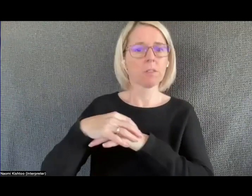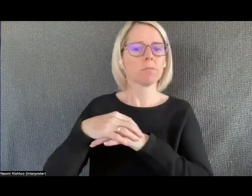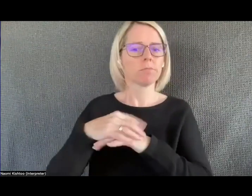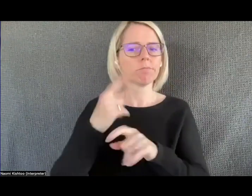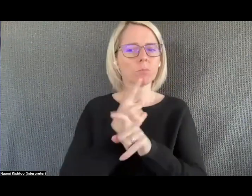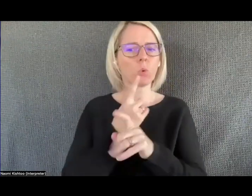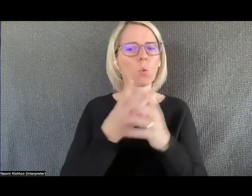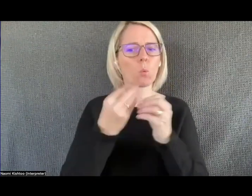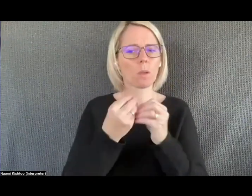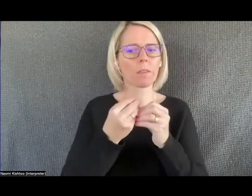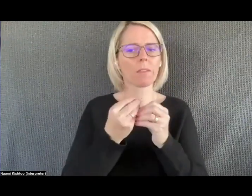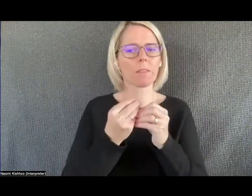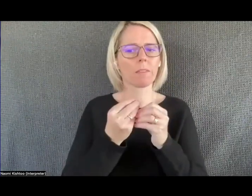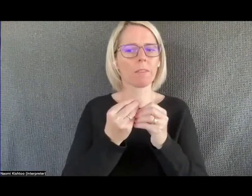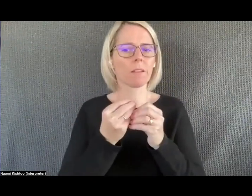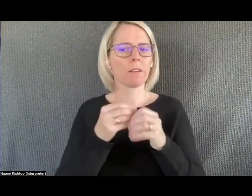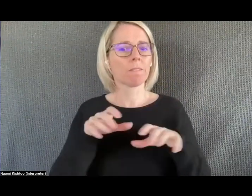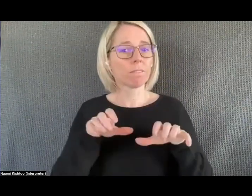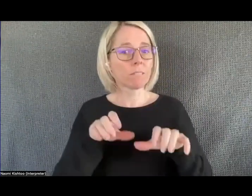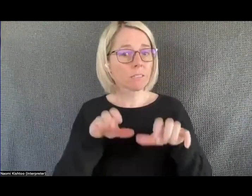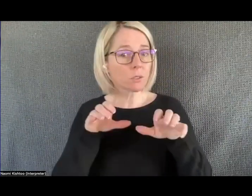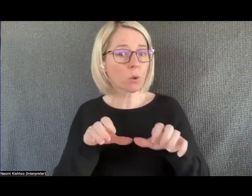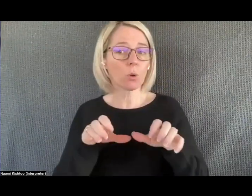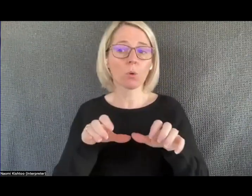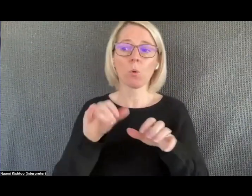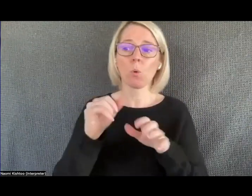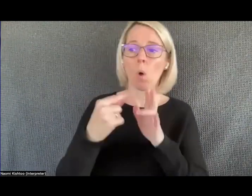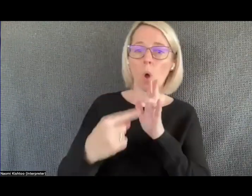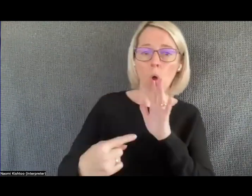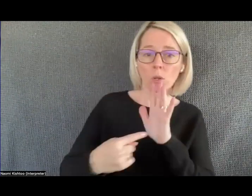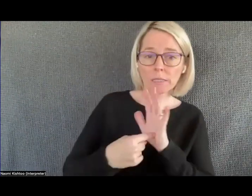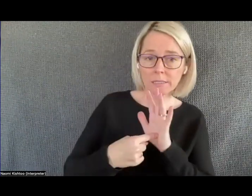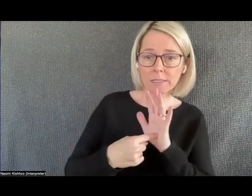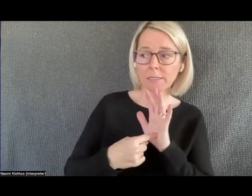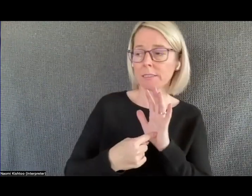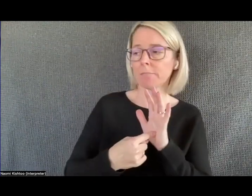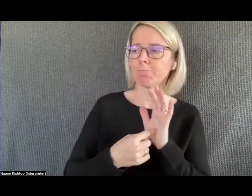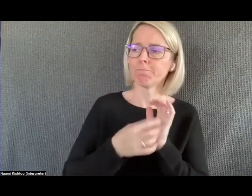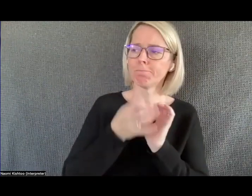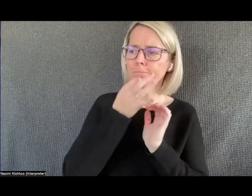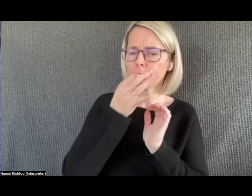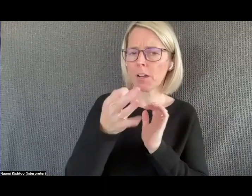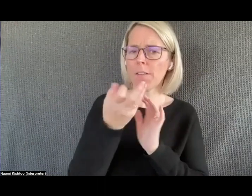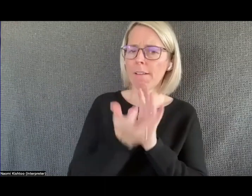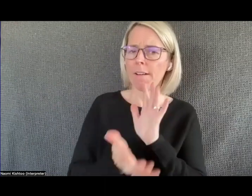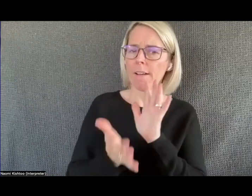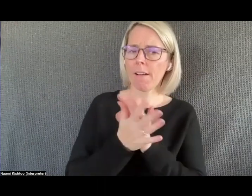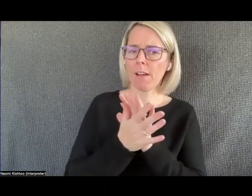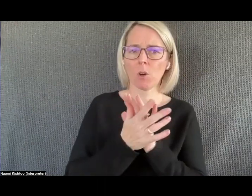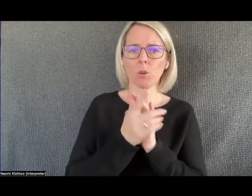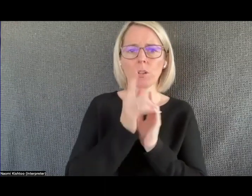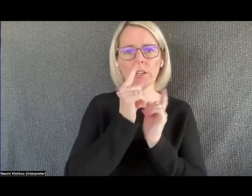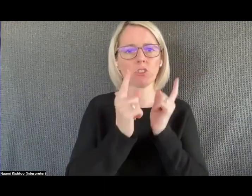or maybe the occupational therapist, about how you can change that person’s positioning,